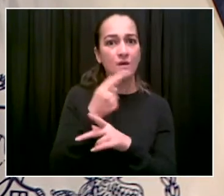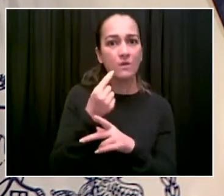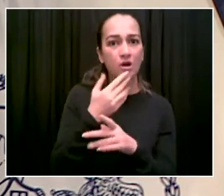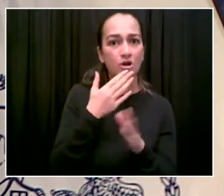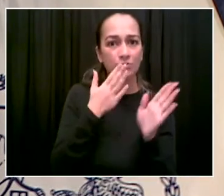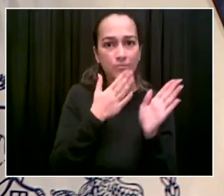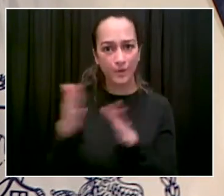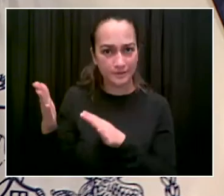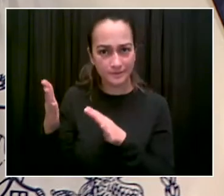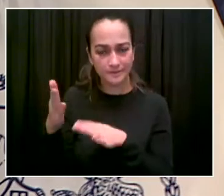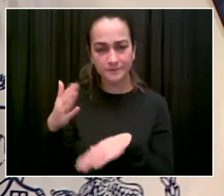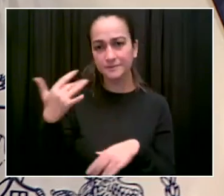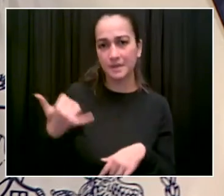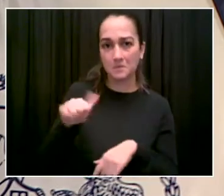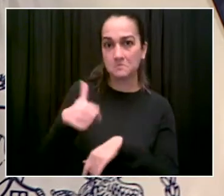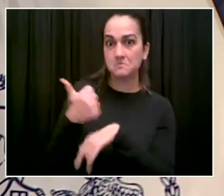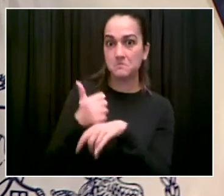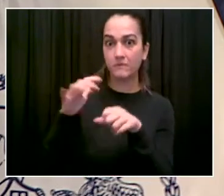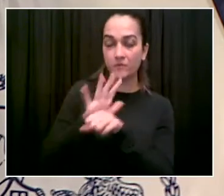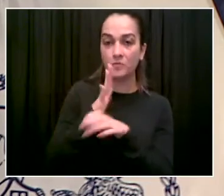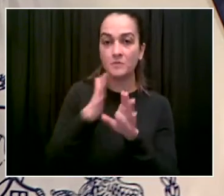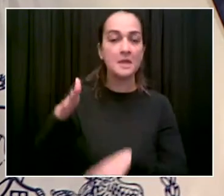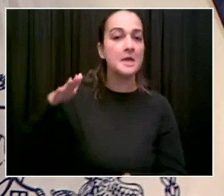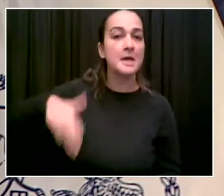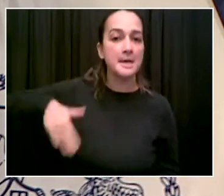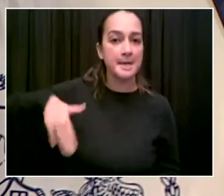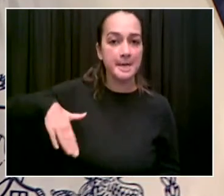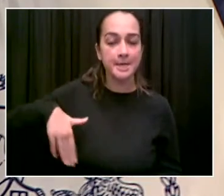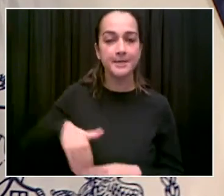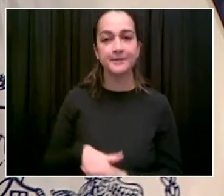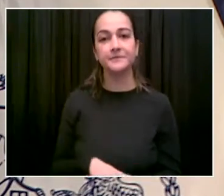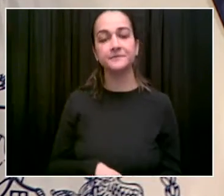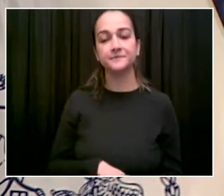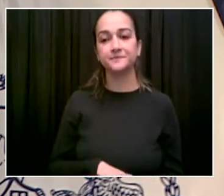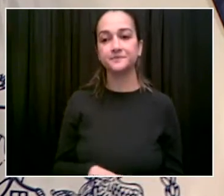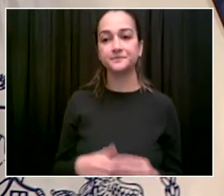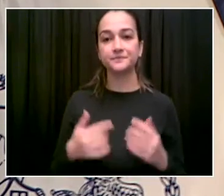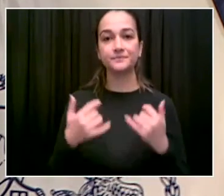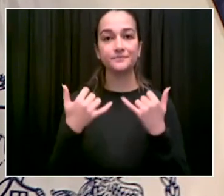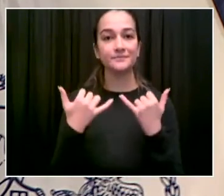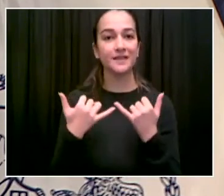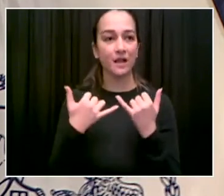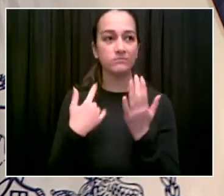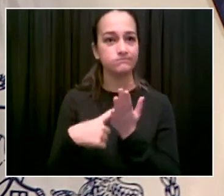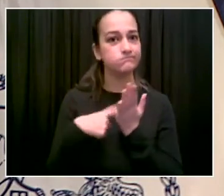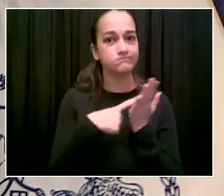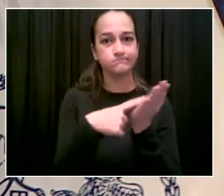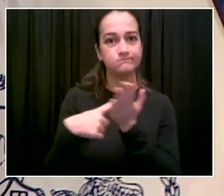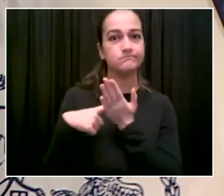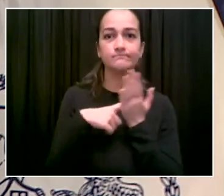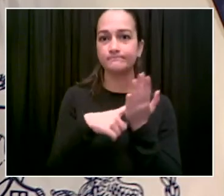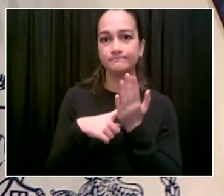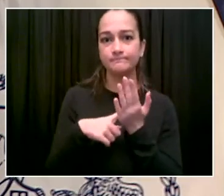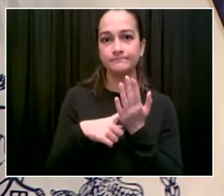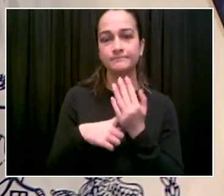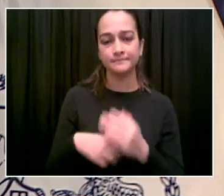IS VAST AND VERY, VERY DECENTRALIZED THROUGHOUT THE FIVE BOROUGHS.